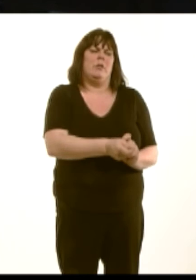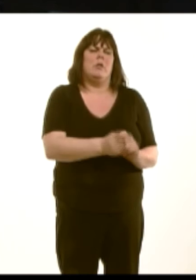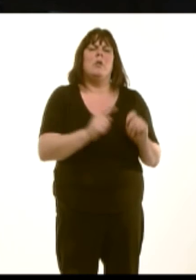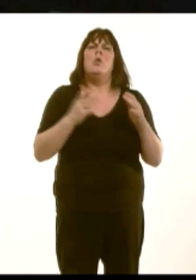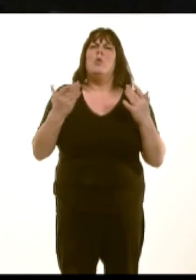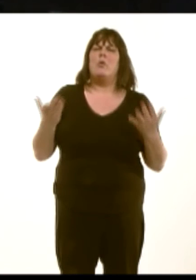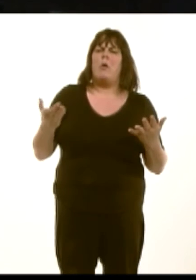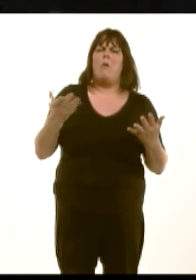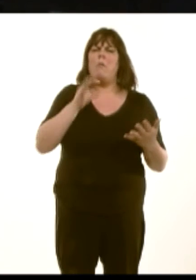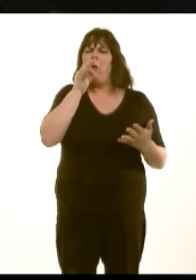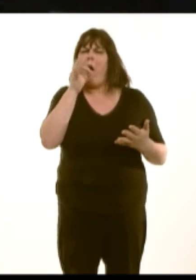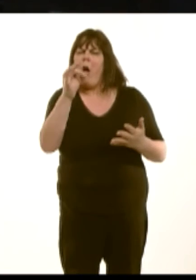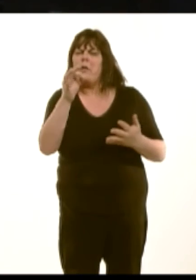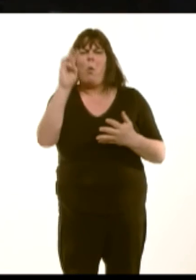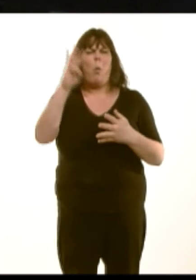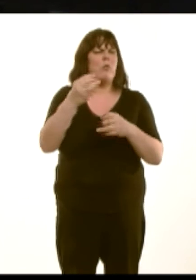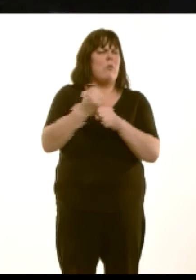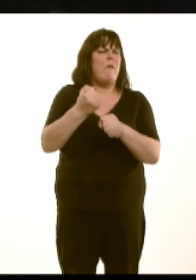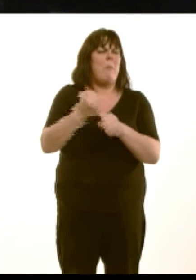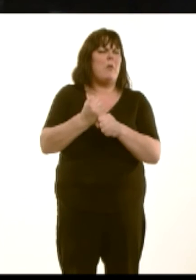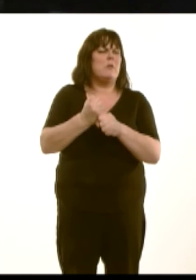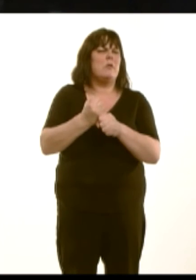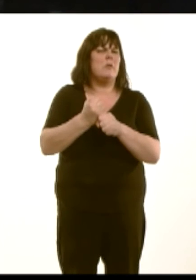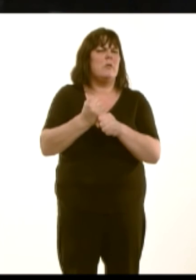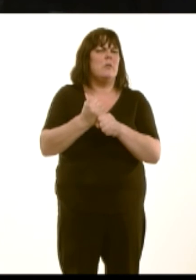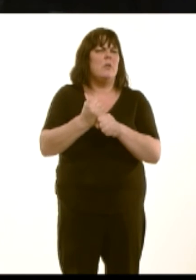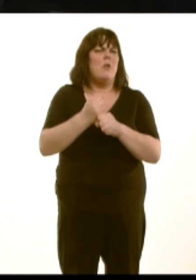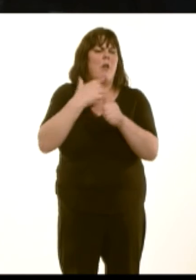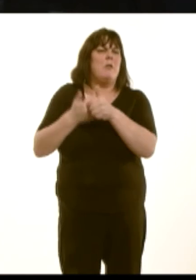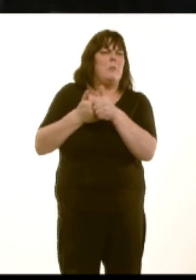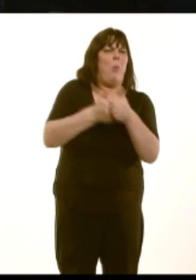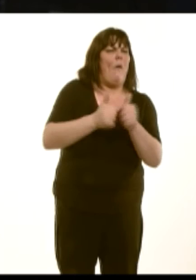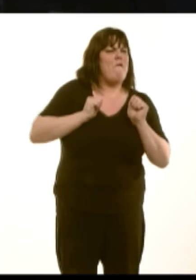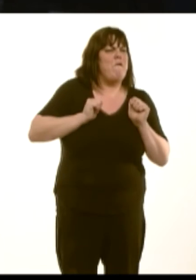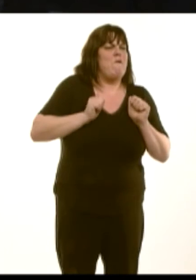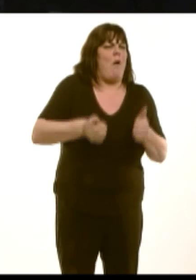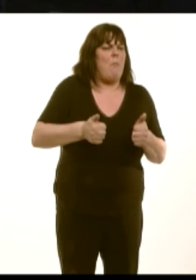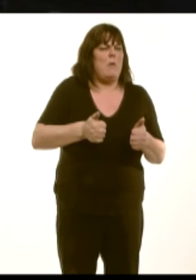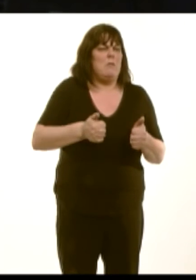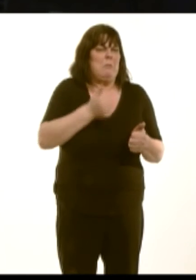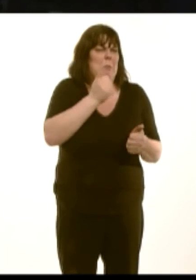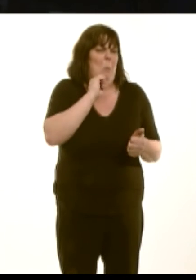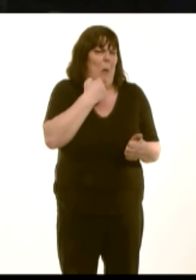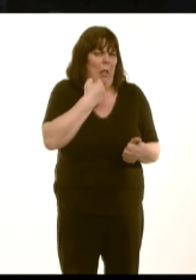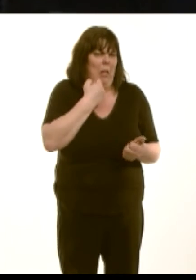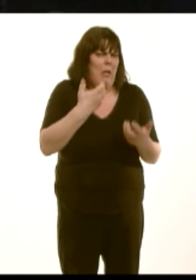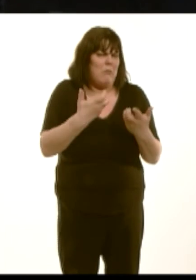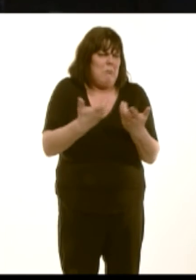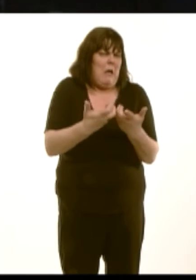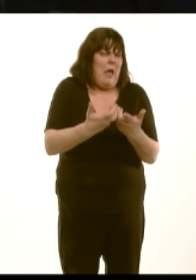the Welsh Government considering to offset the difficulties that the industry will be faced with if this option is taken forward?